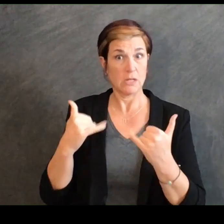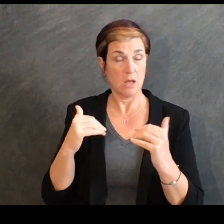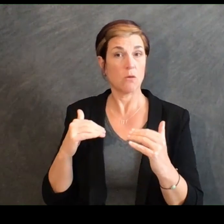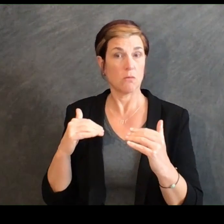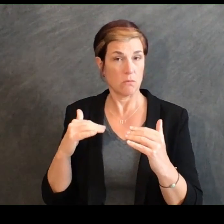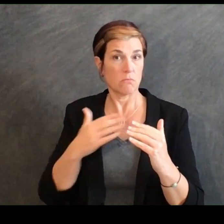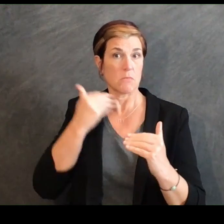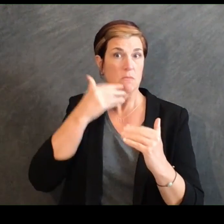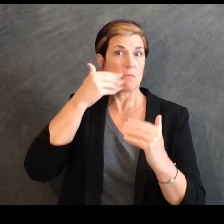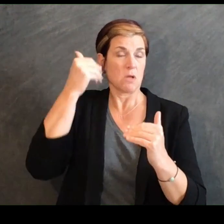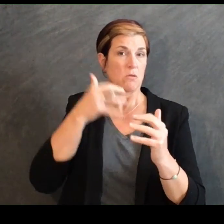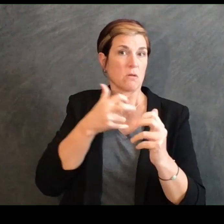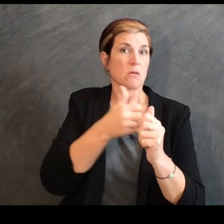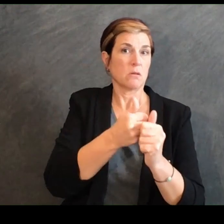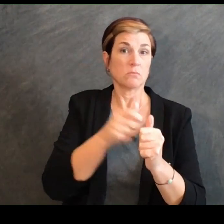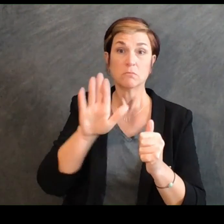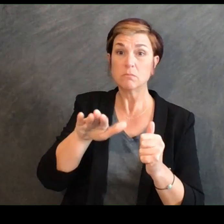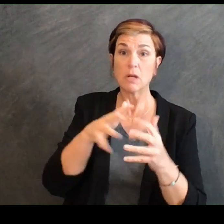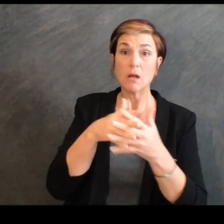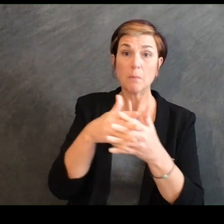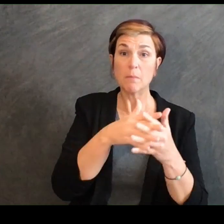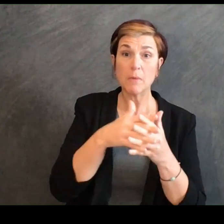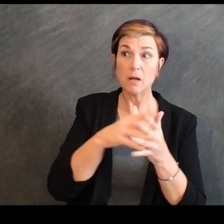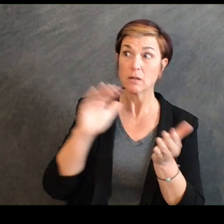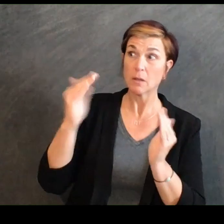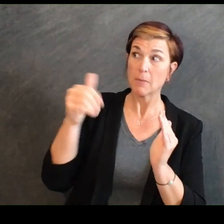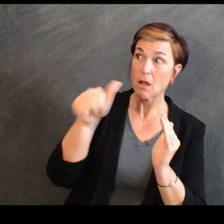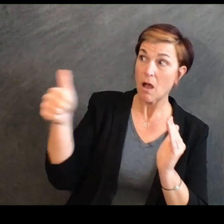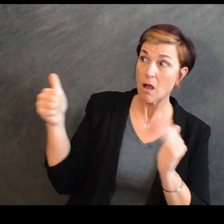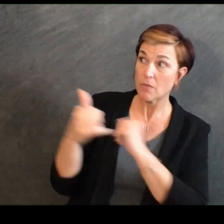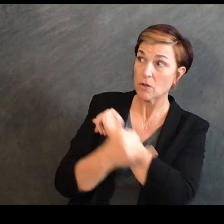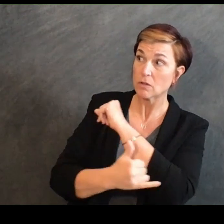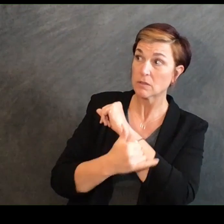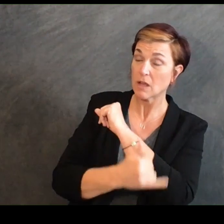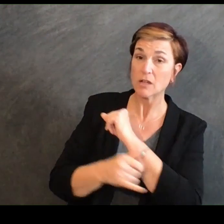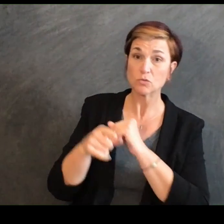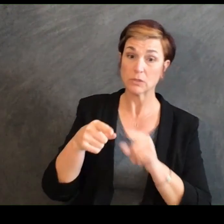of the world it's a it's pretty incredible a lot of that had to do with